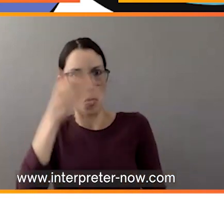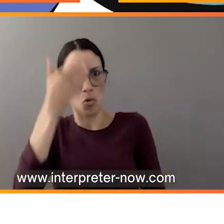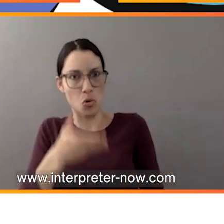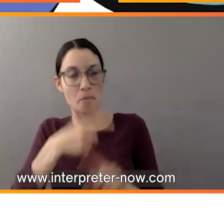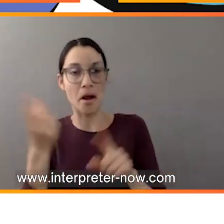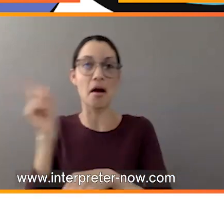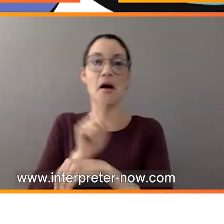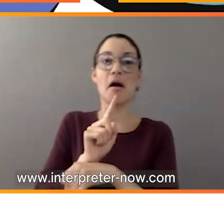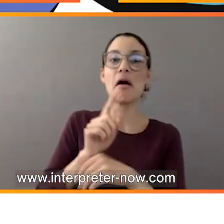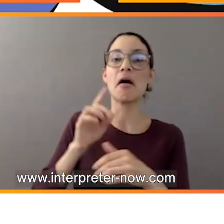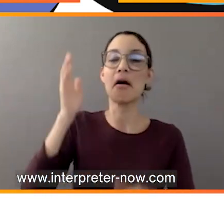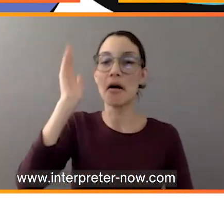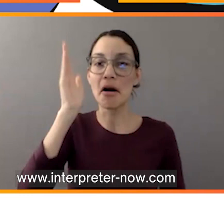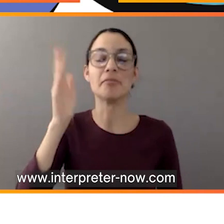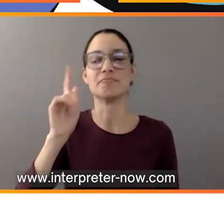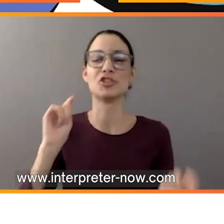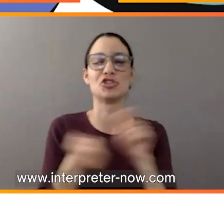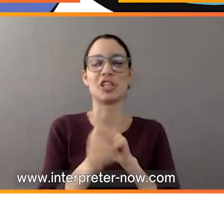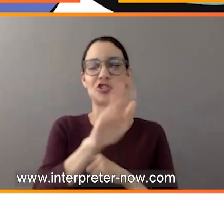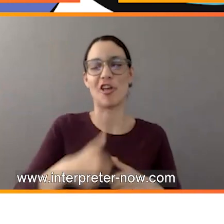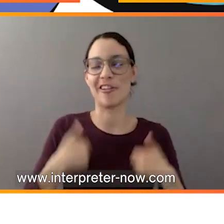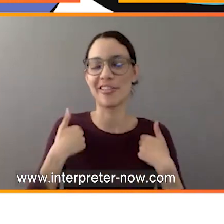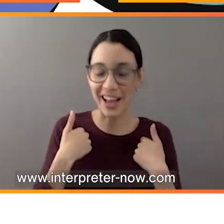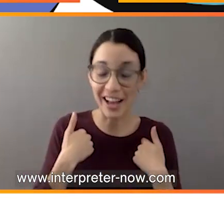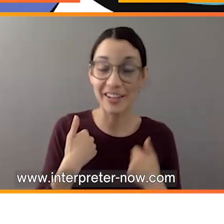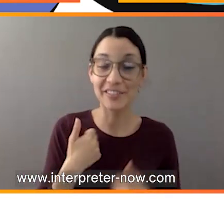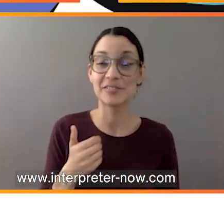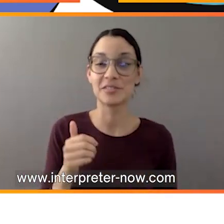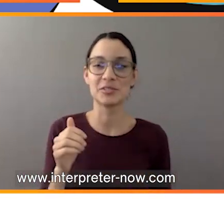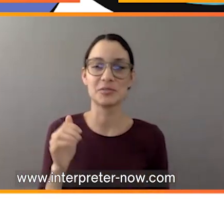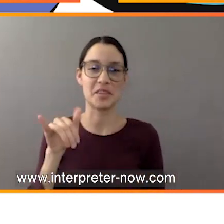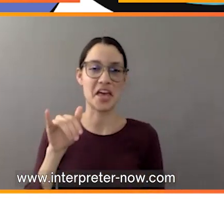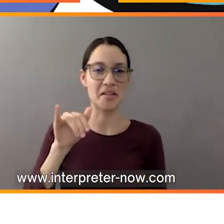So it changed a lot of people's lives, and these are stories we were told. Yeah.